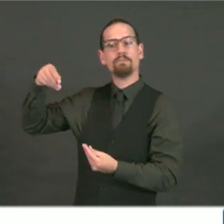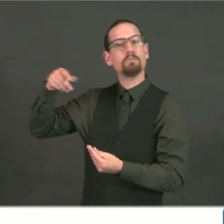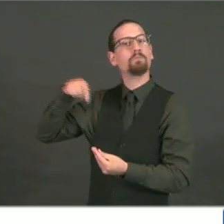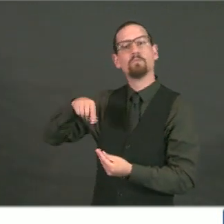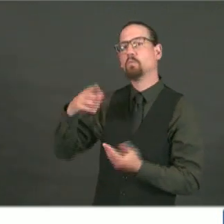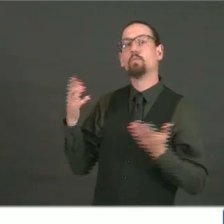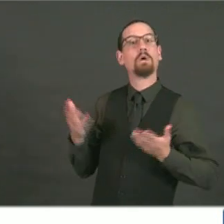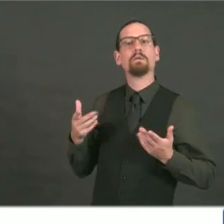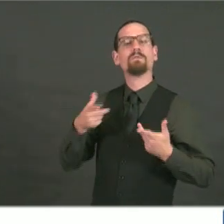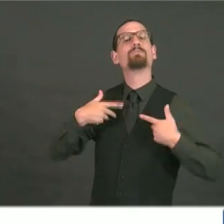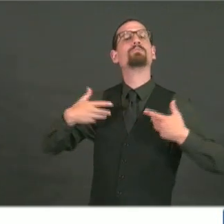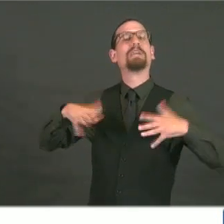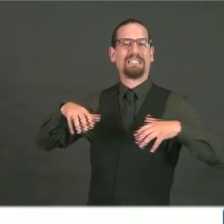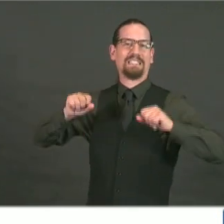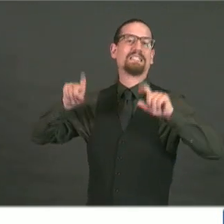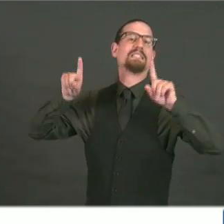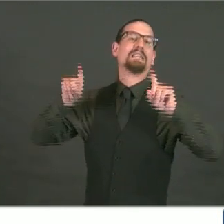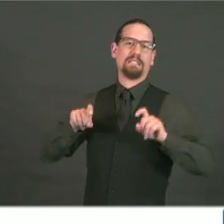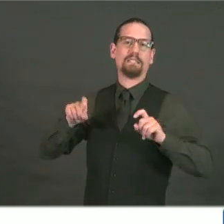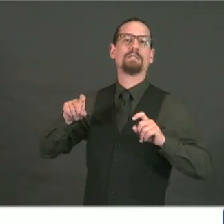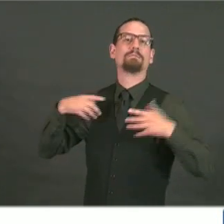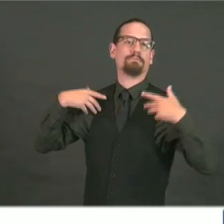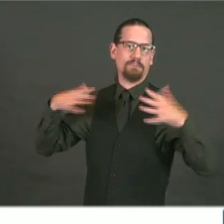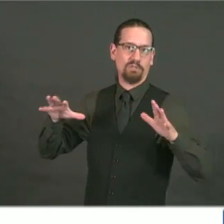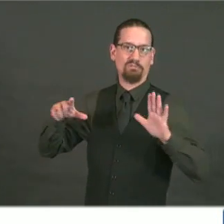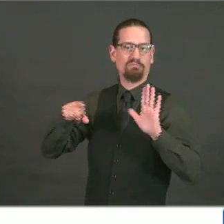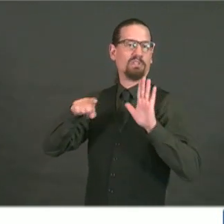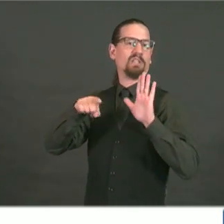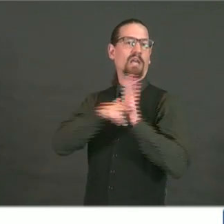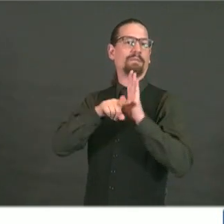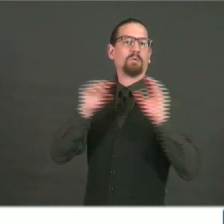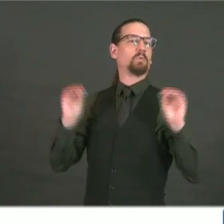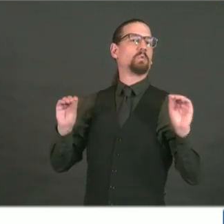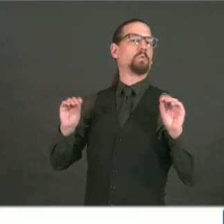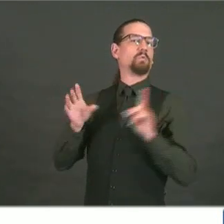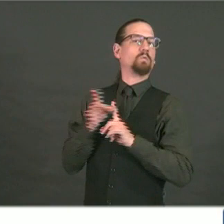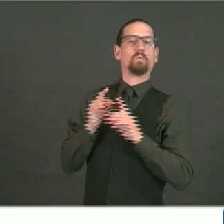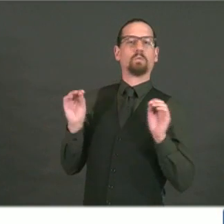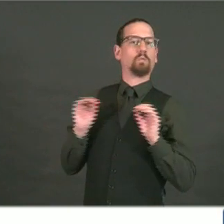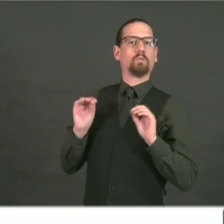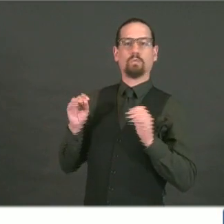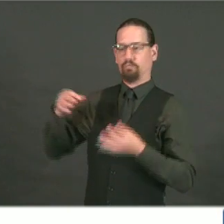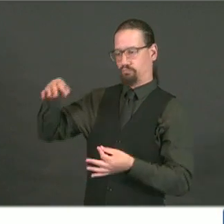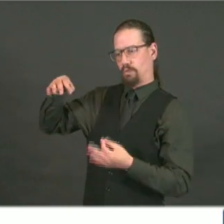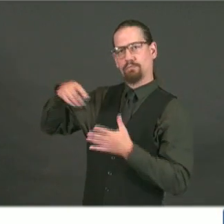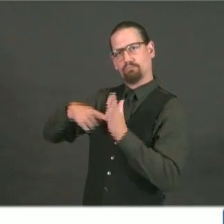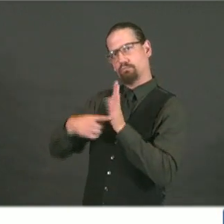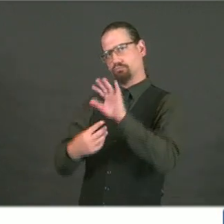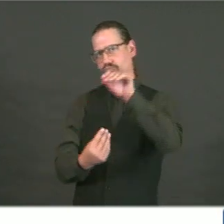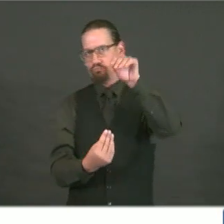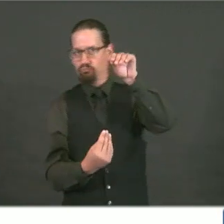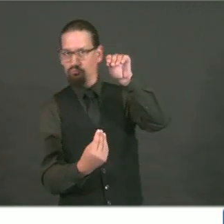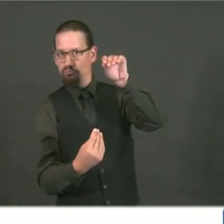HAS GONE TO ONE OF THE STATES, WHEN YOU COME HOME EITHER GET A TEST AND PROVE YOU ARE NEGATIVE